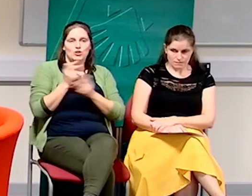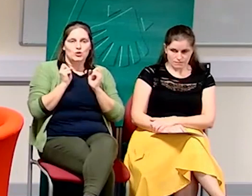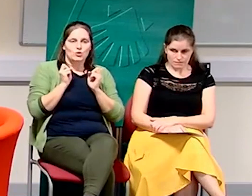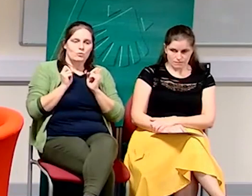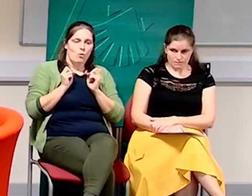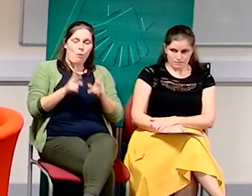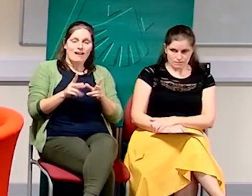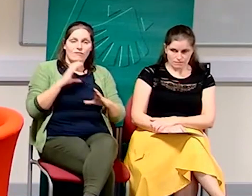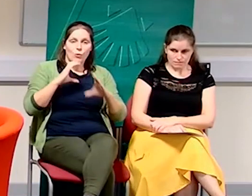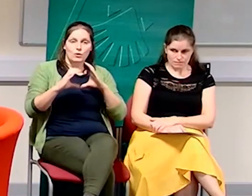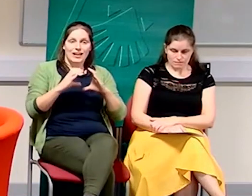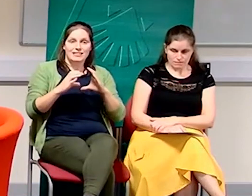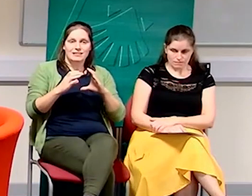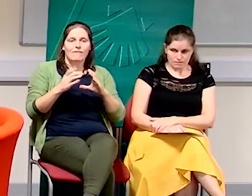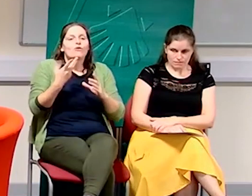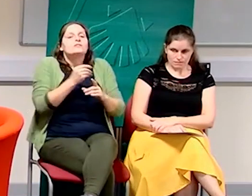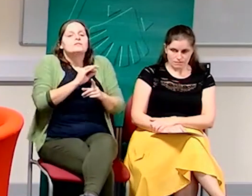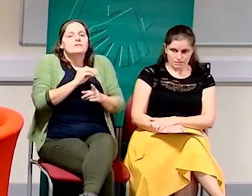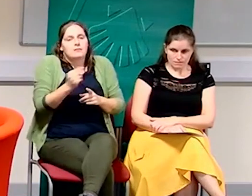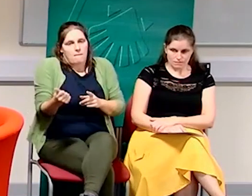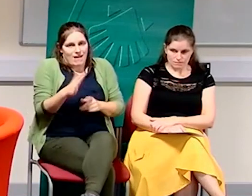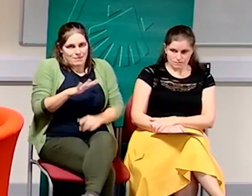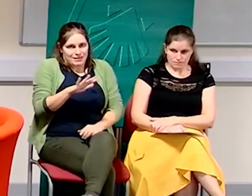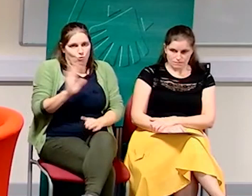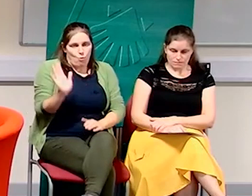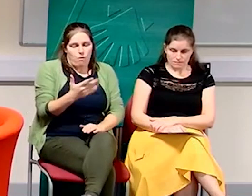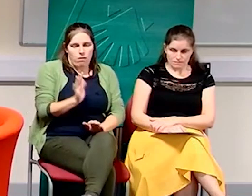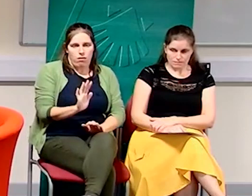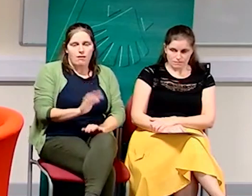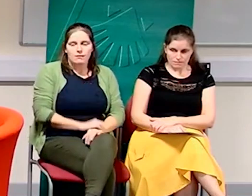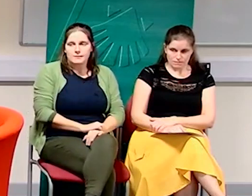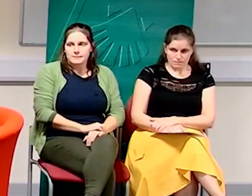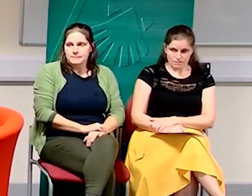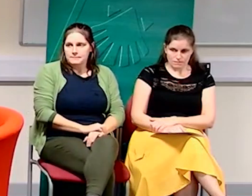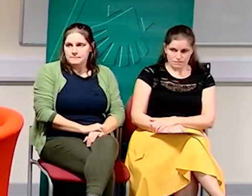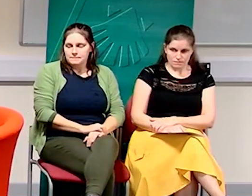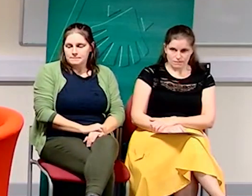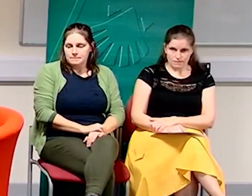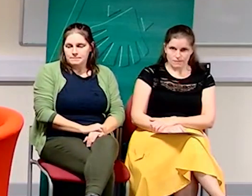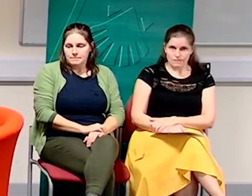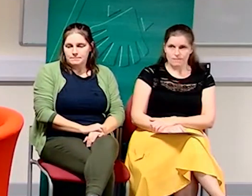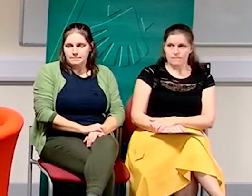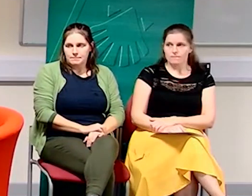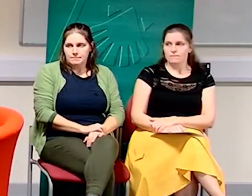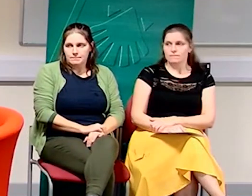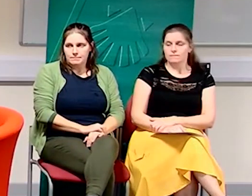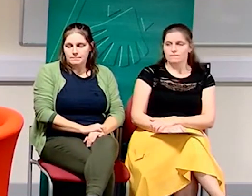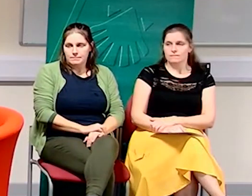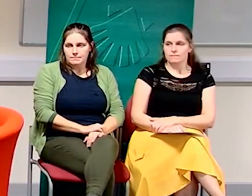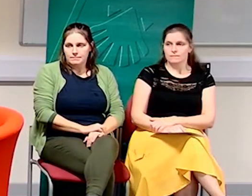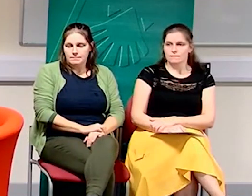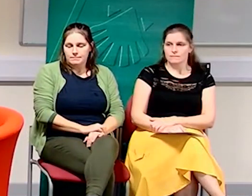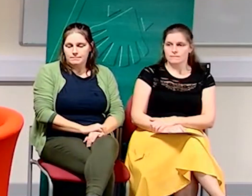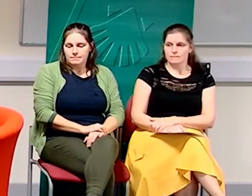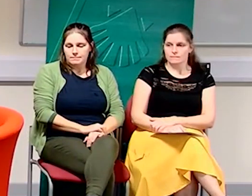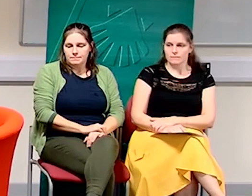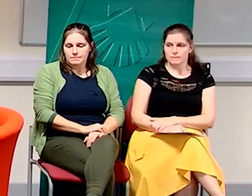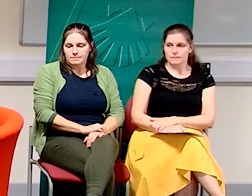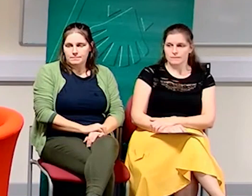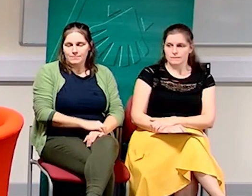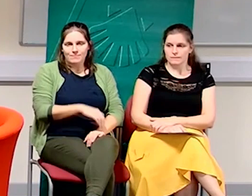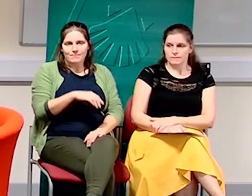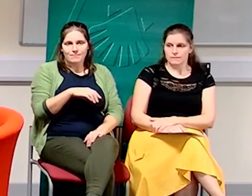families some some families and their schools um relevant to getting getting more information from